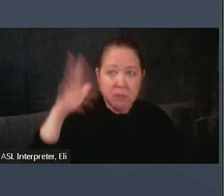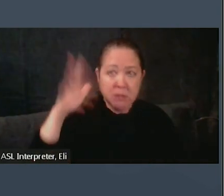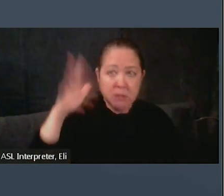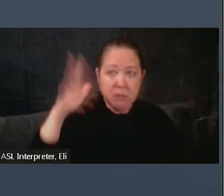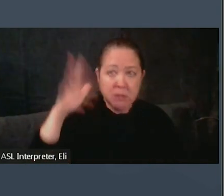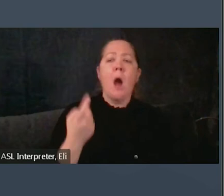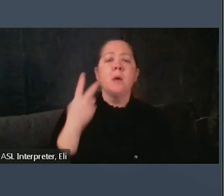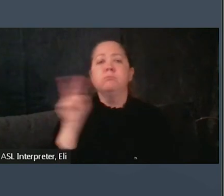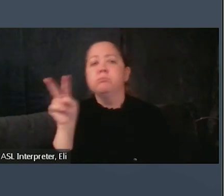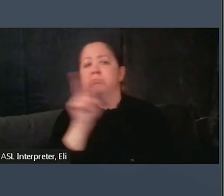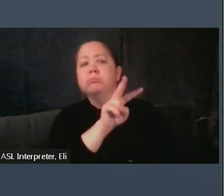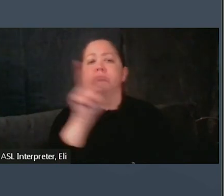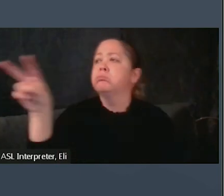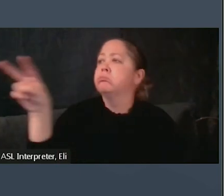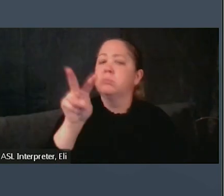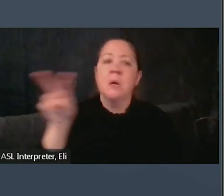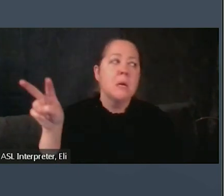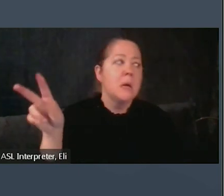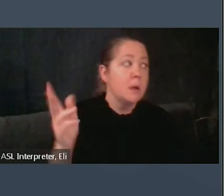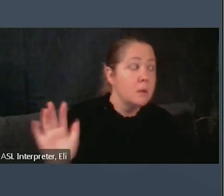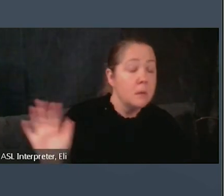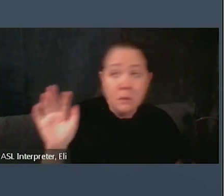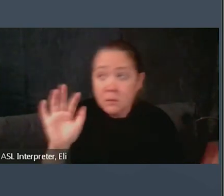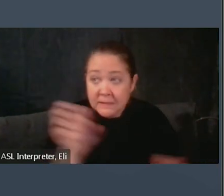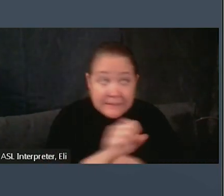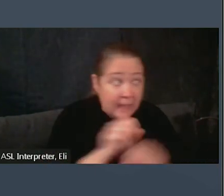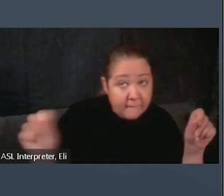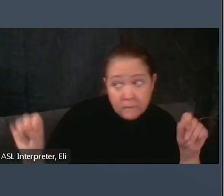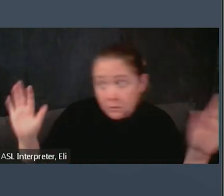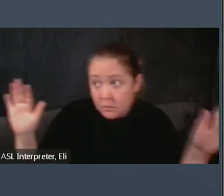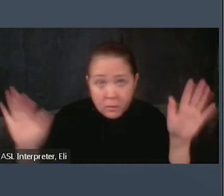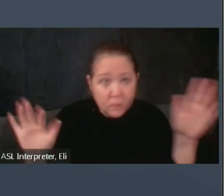especially the fact that I'm home now. And so please, please reconsider.